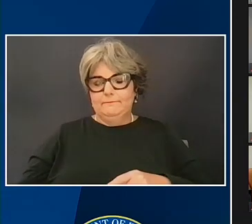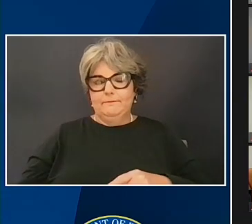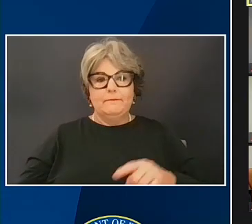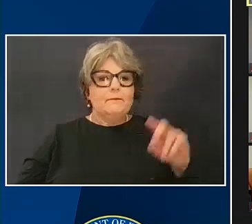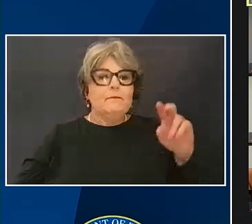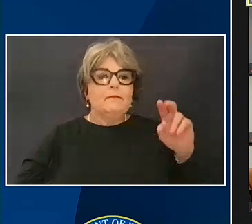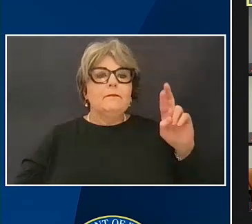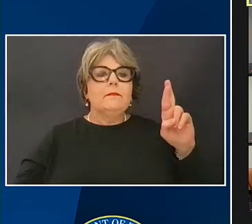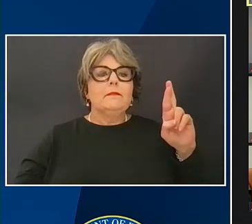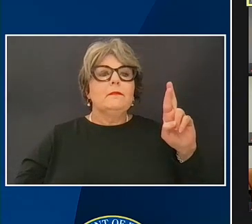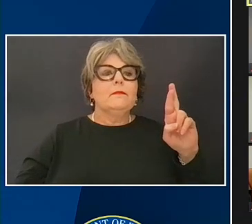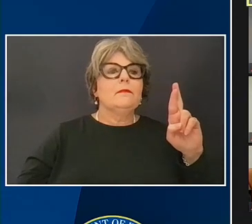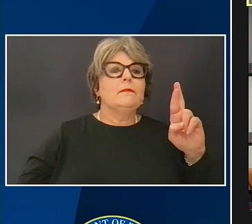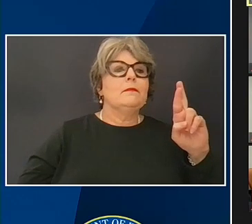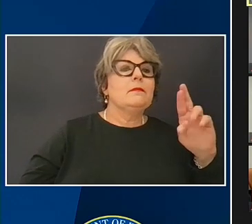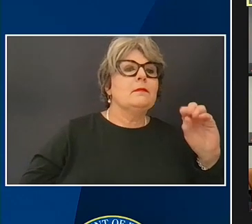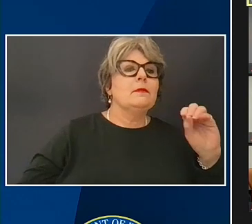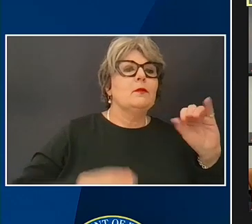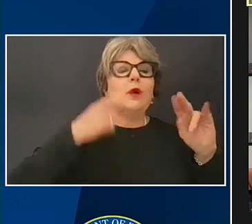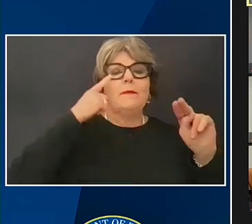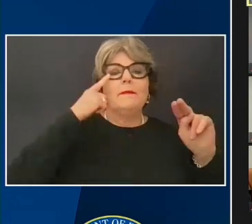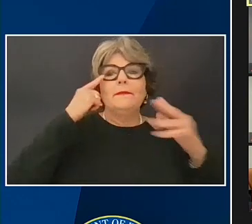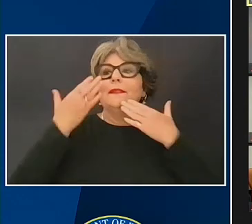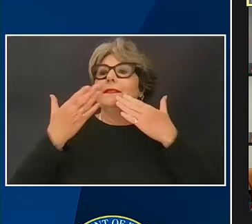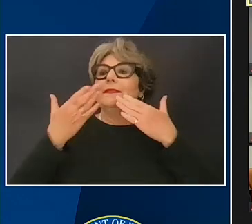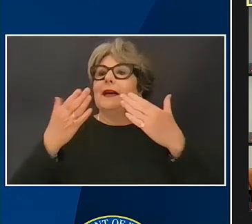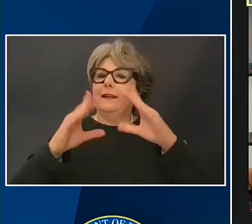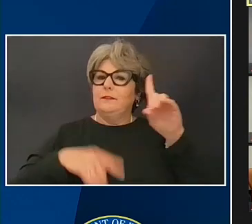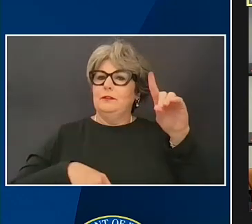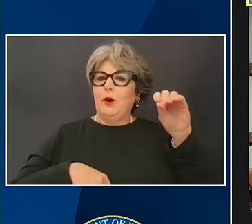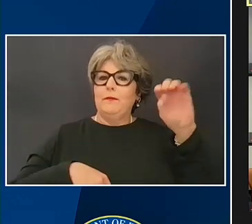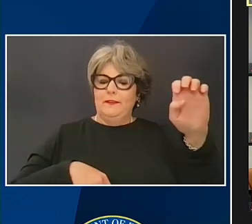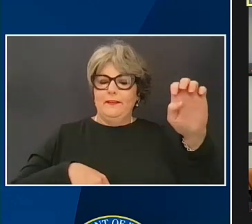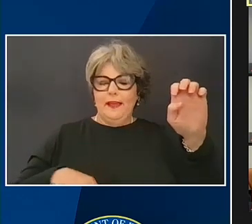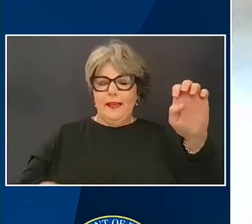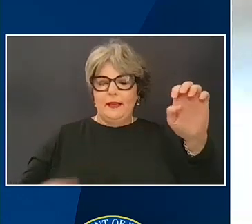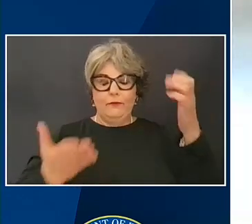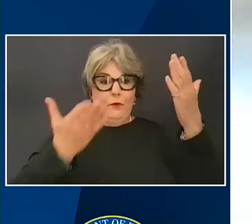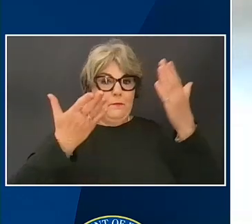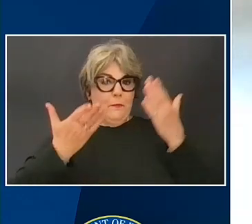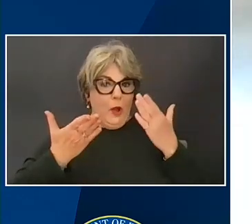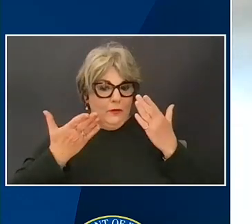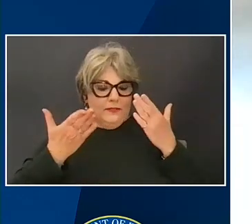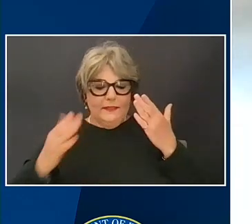Hi. Thank you. I just want to thank the Department for proposing this provision and say that we strongly support it